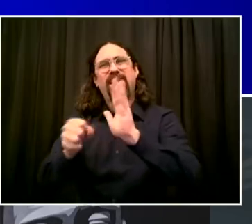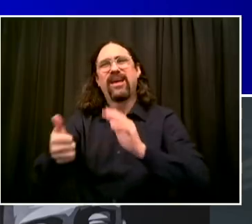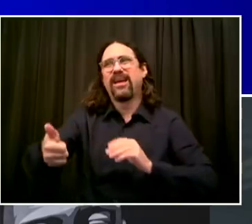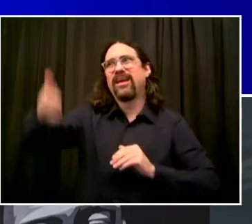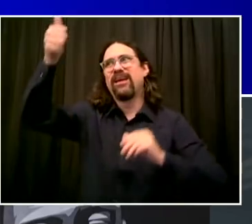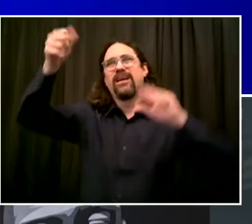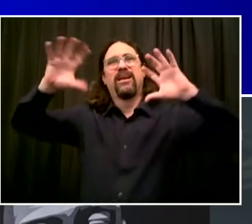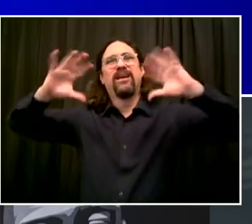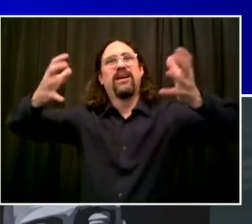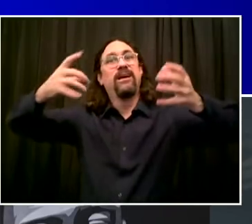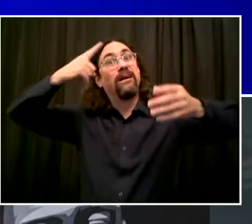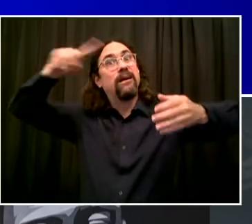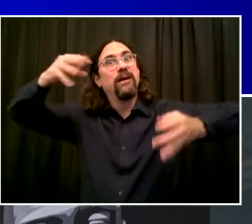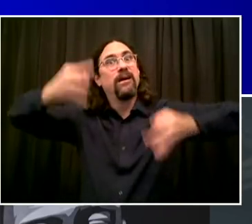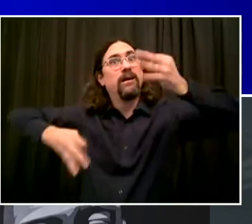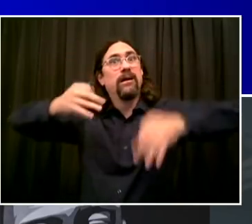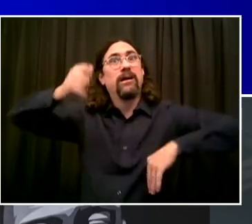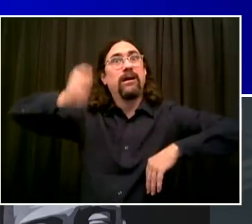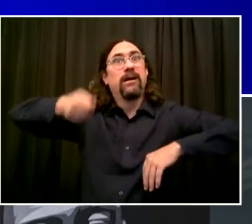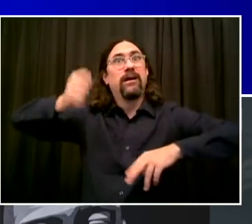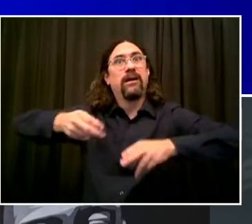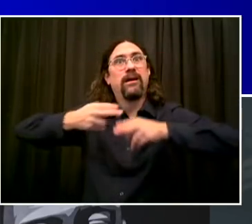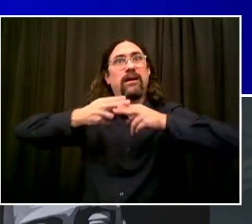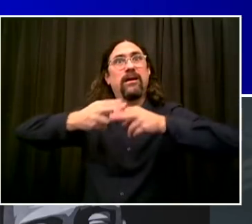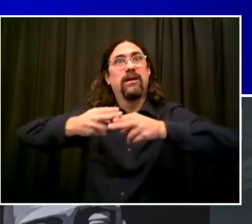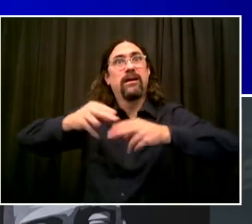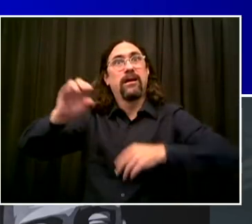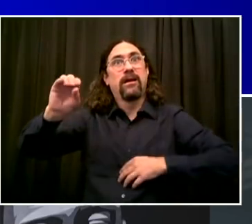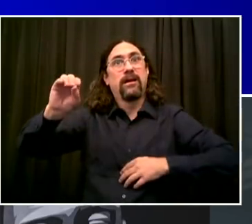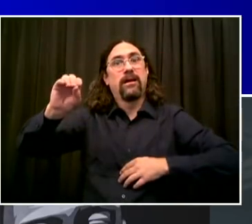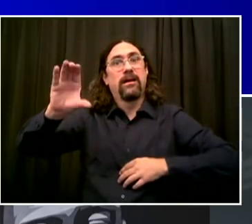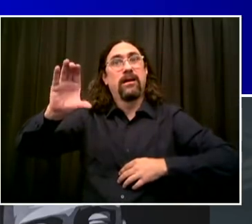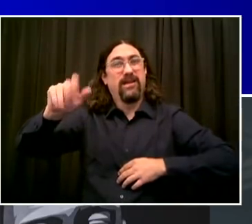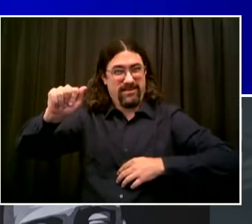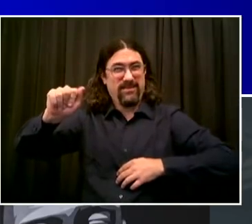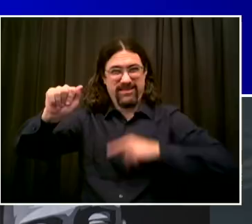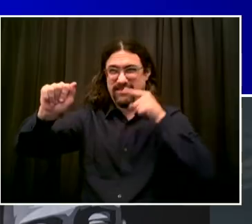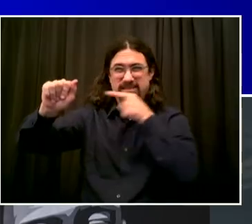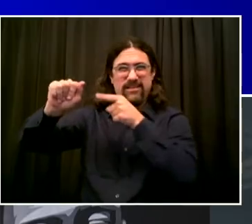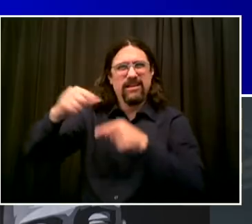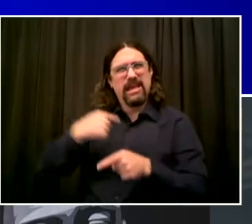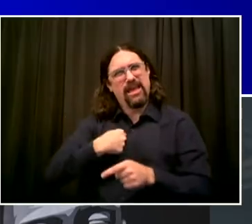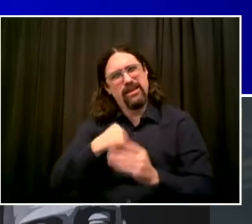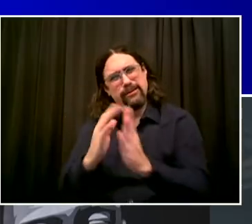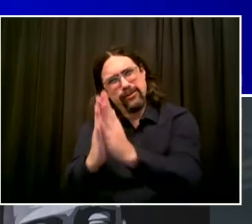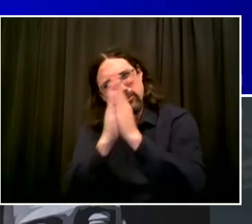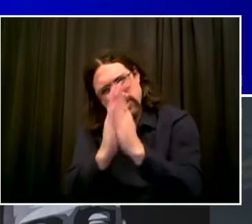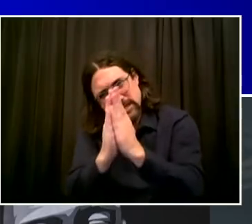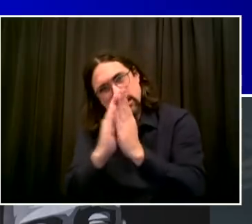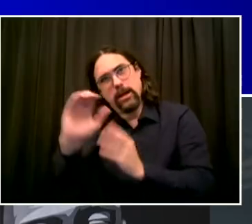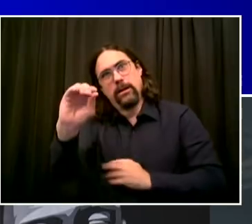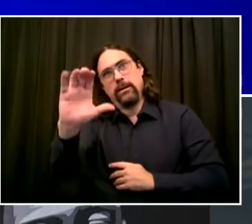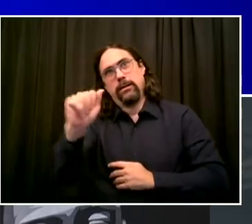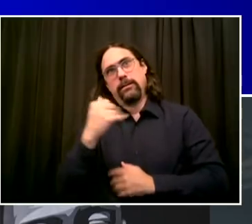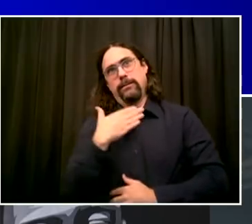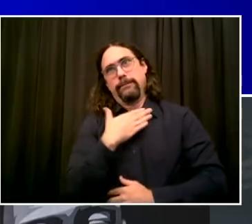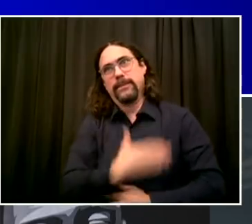WE NEED OUR COT URSYSTEM TO RUN AGAIN, WE NEEDED TO BE OPEN NEXT MONTH,